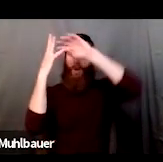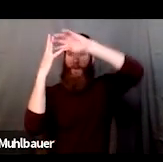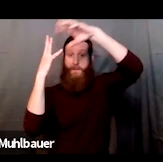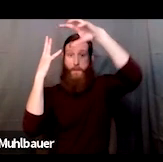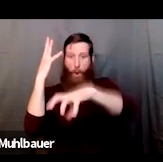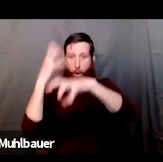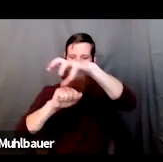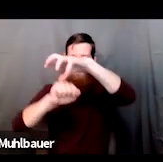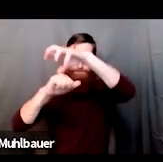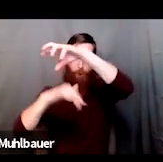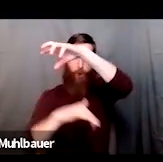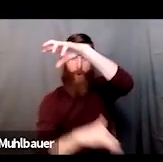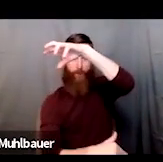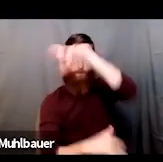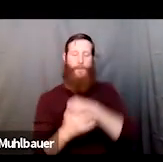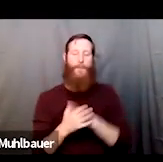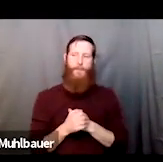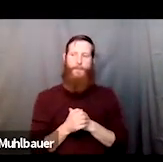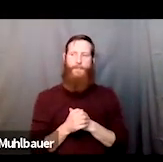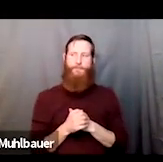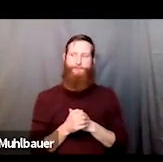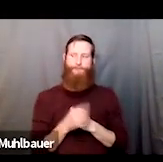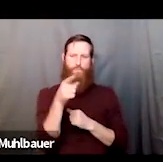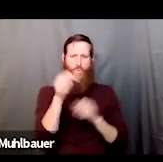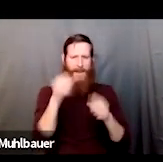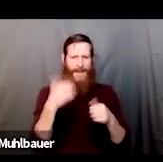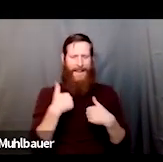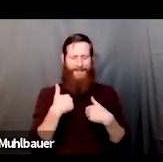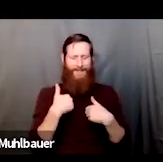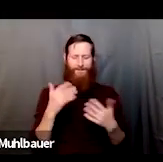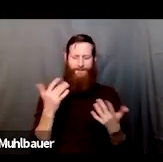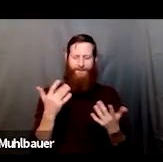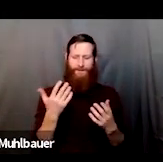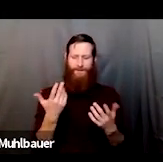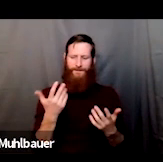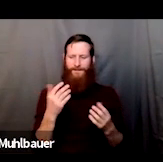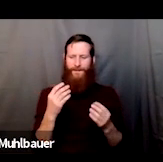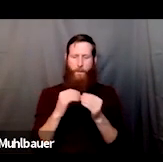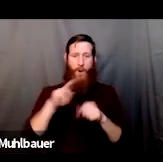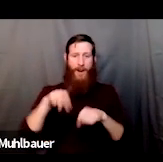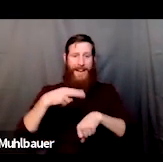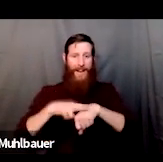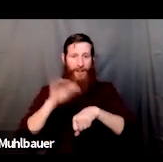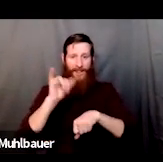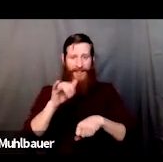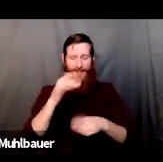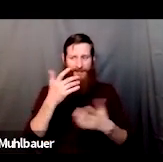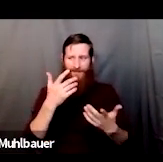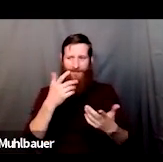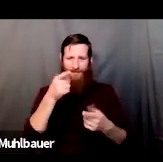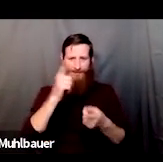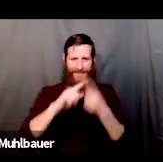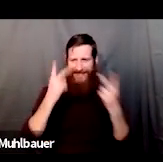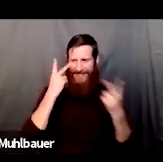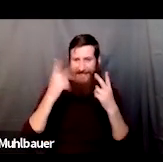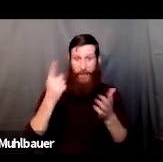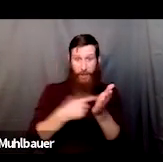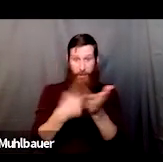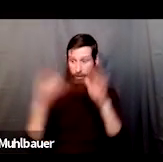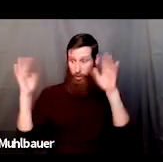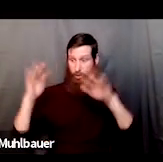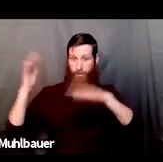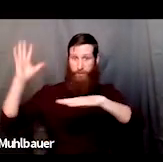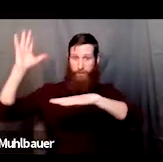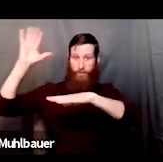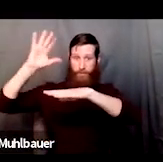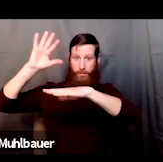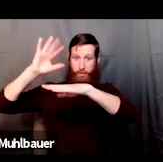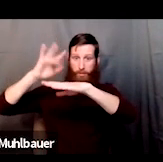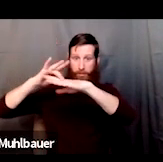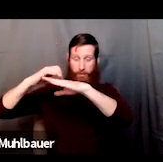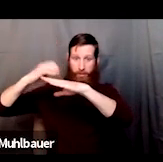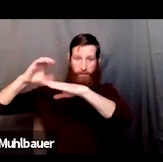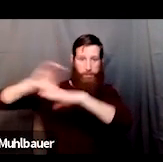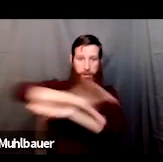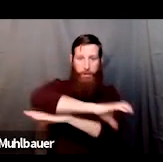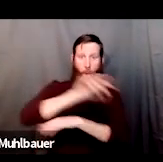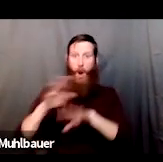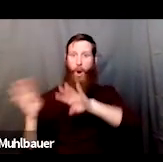But you can also have a little bit less tangible natural triggers You can have avalanches triggered just by the falling of snow or the movement of wind.